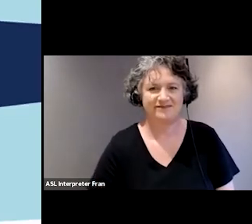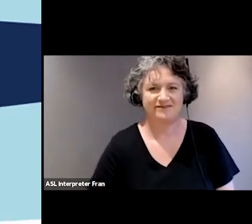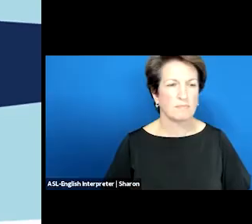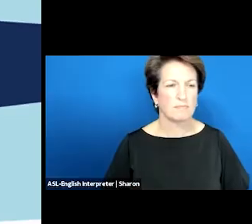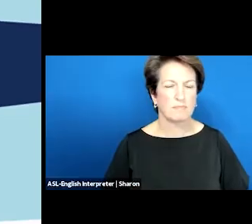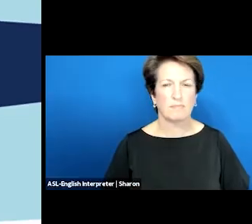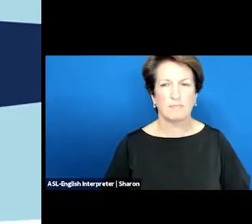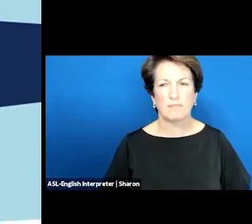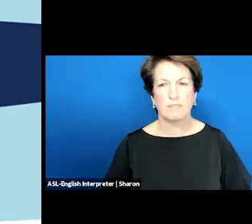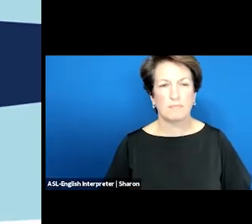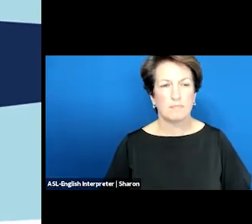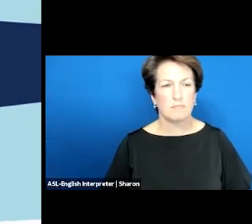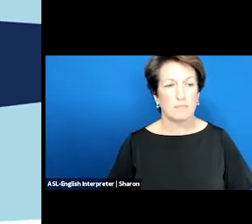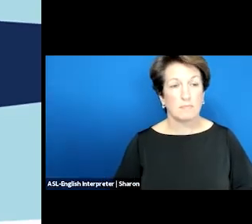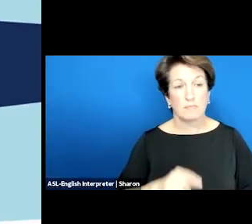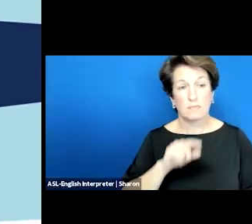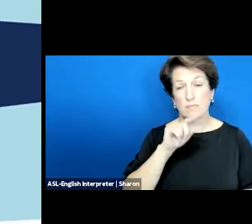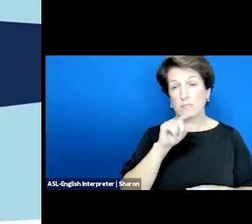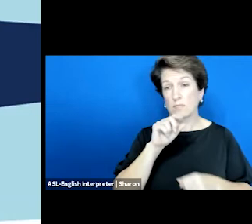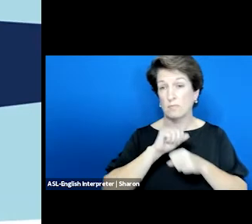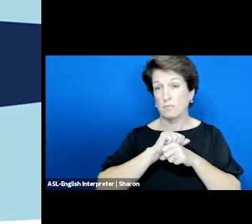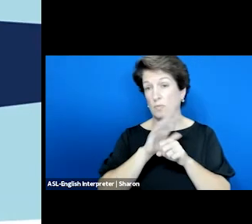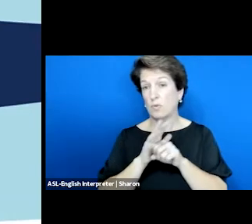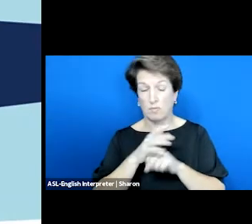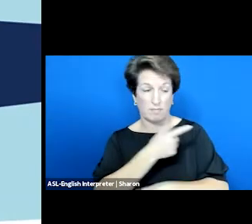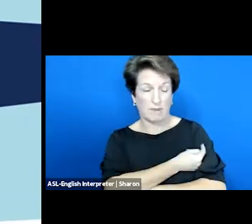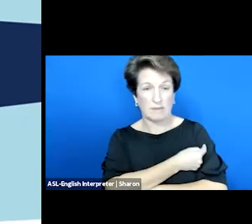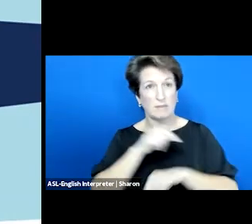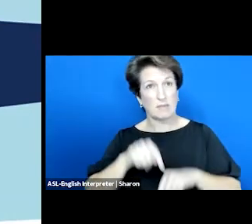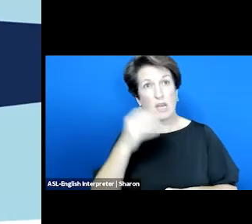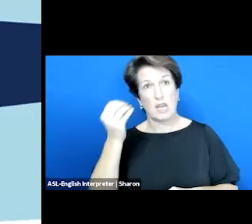enrollment and global trials also